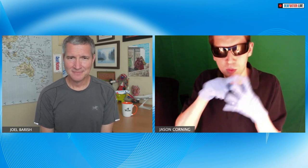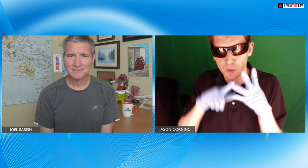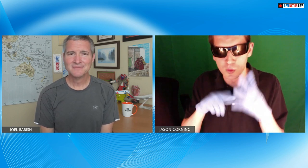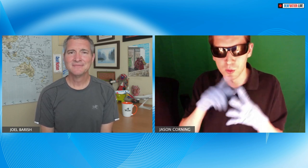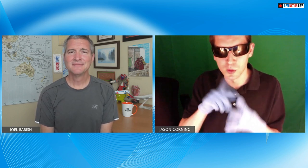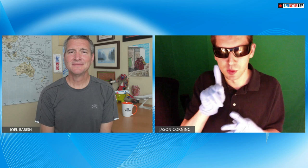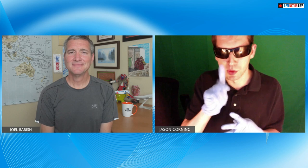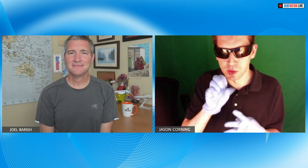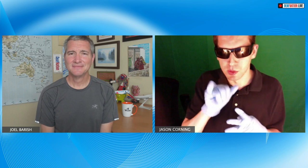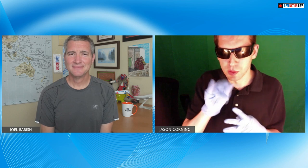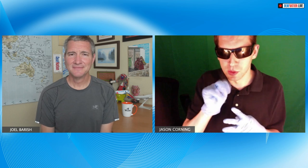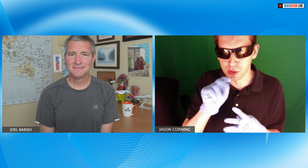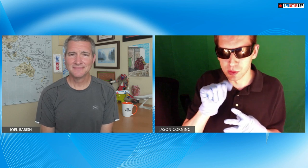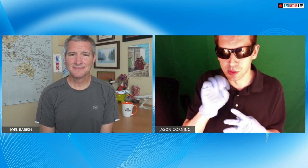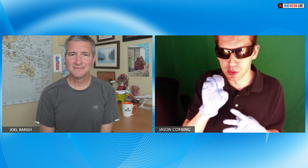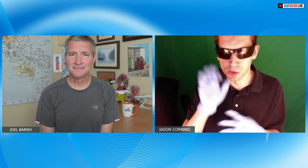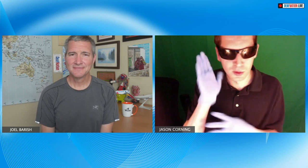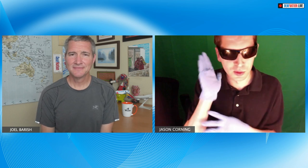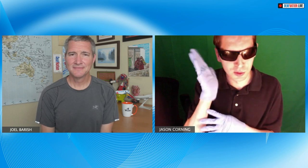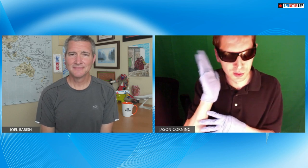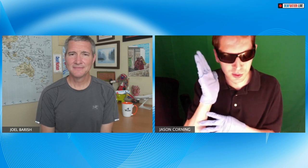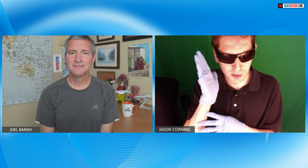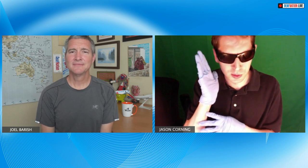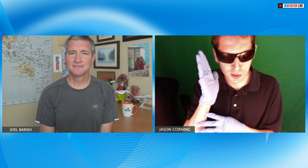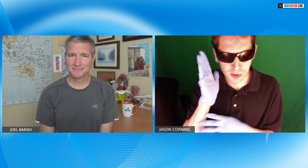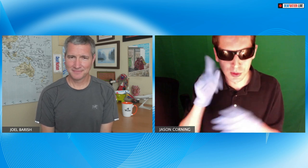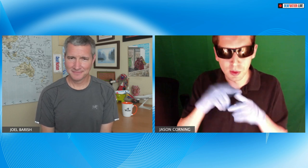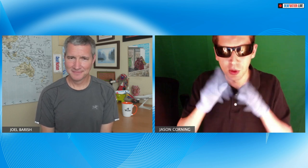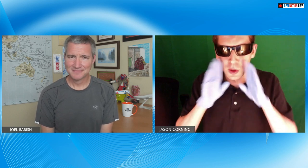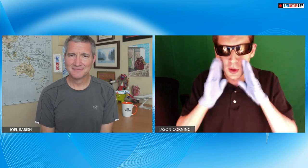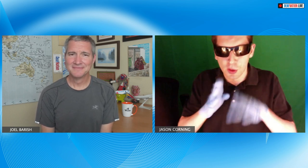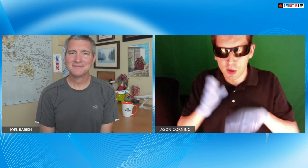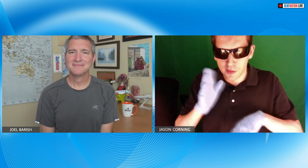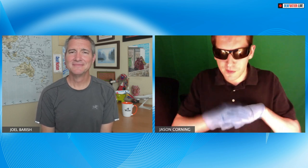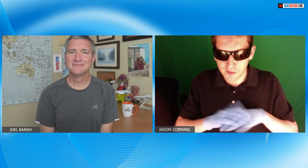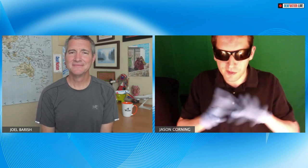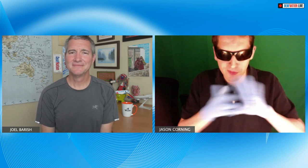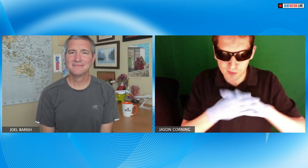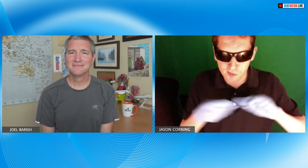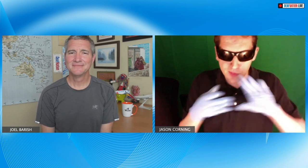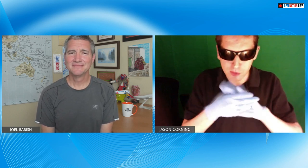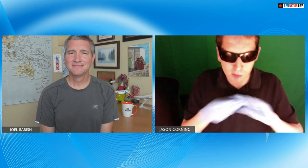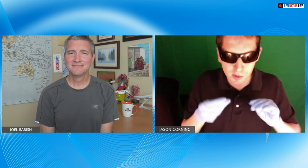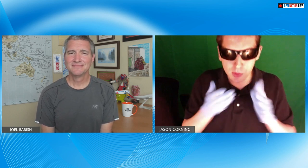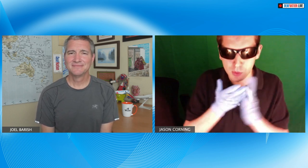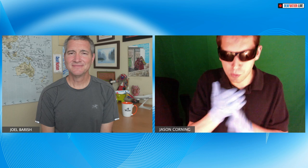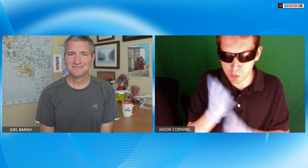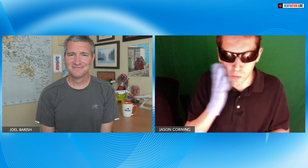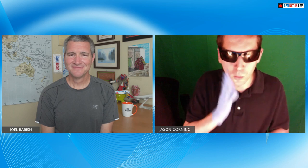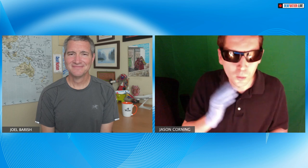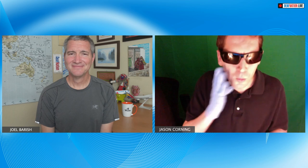First is, keynote presentation that highlight stories through experiences